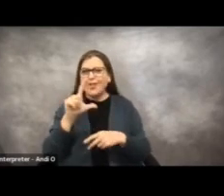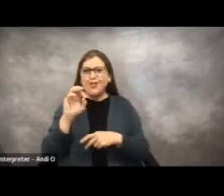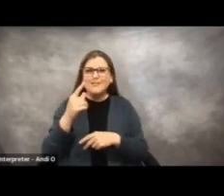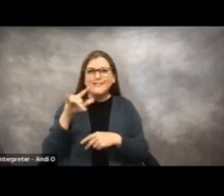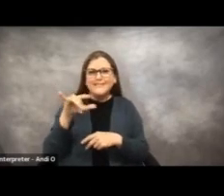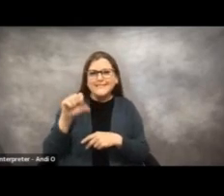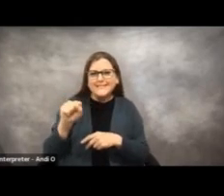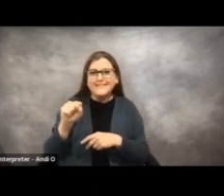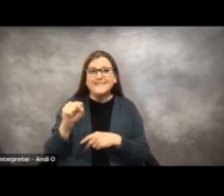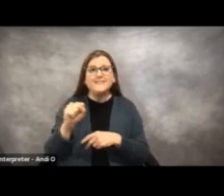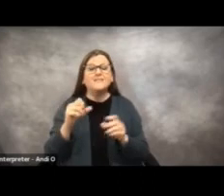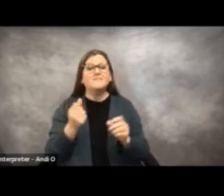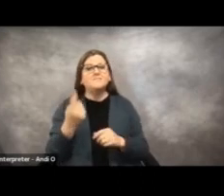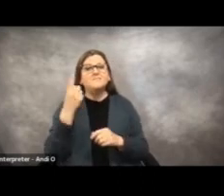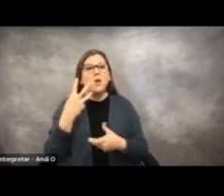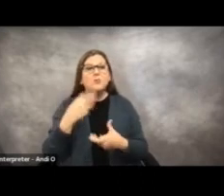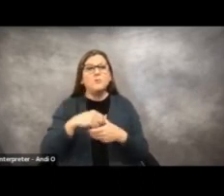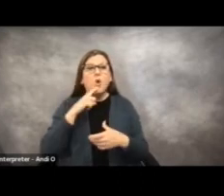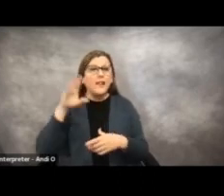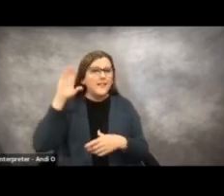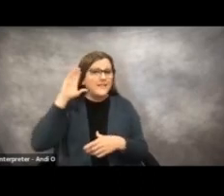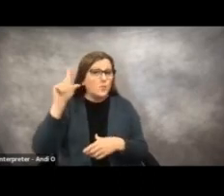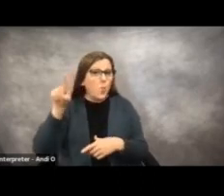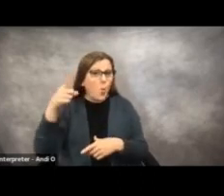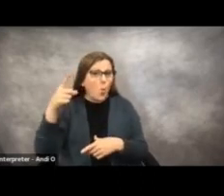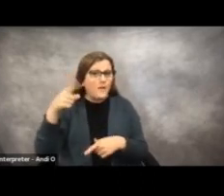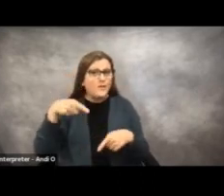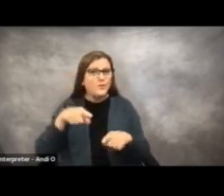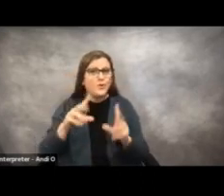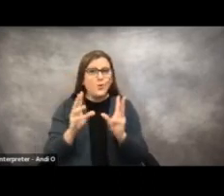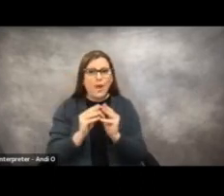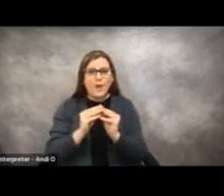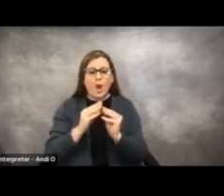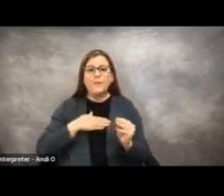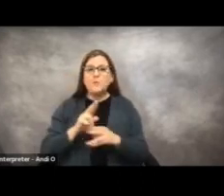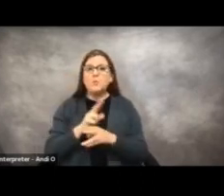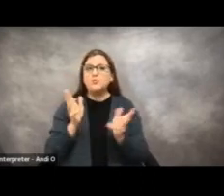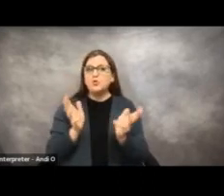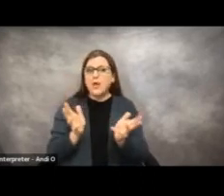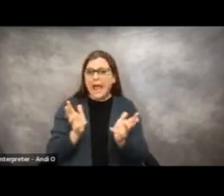Participants will be in listen only mode during the webinar, please use the chat feature in zoom to post questions and